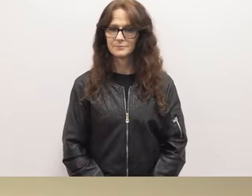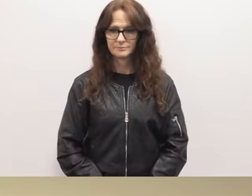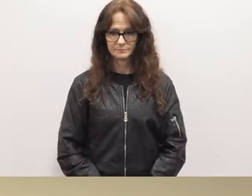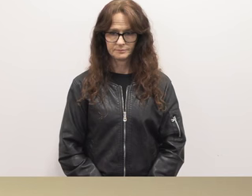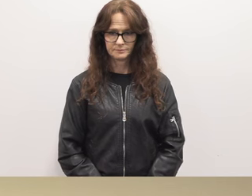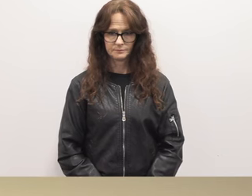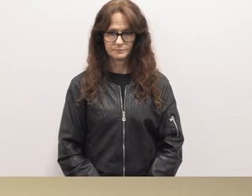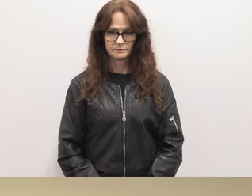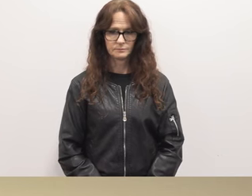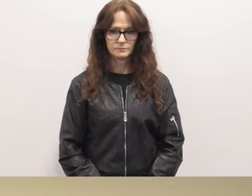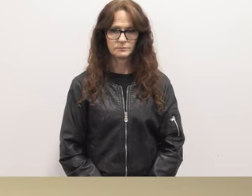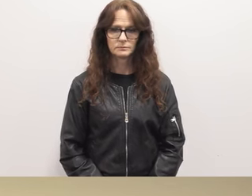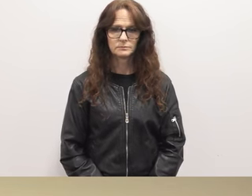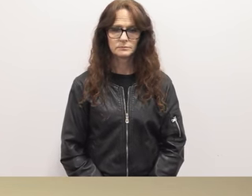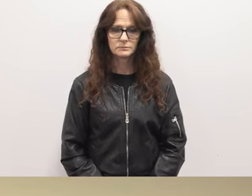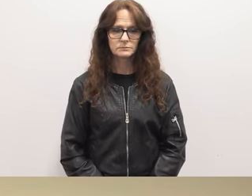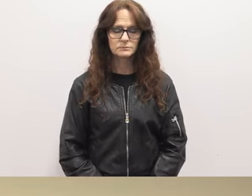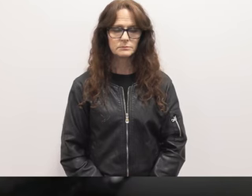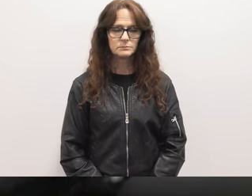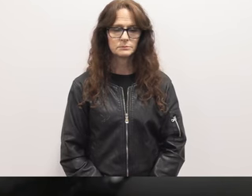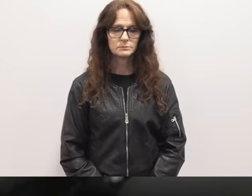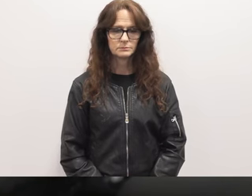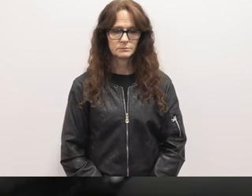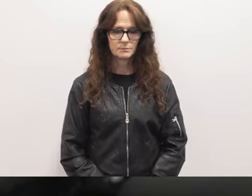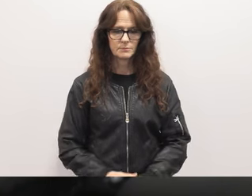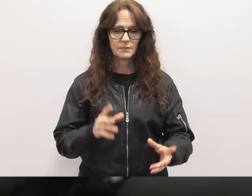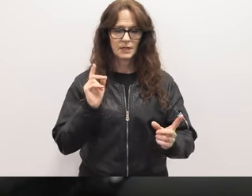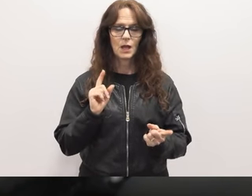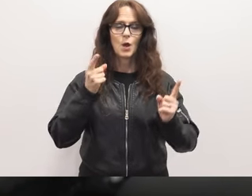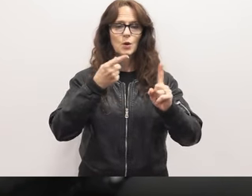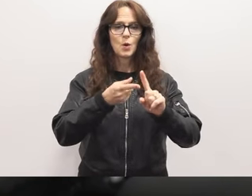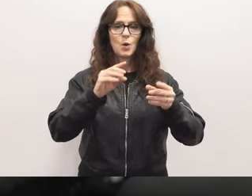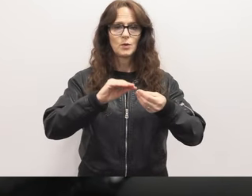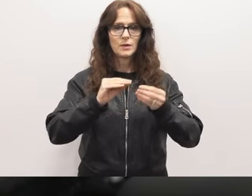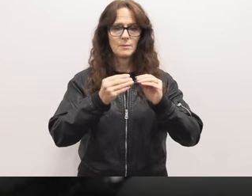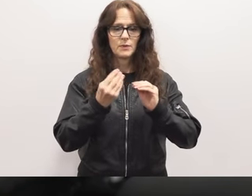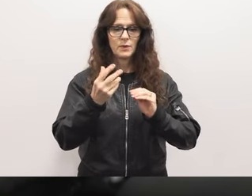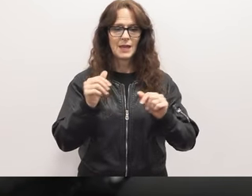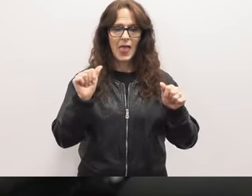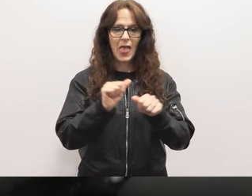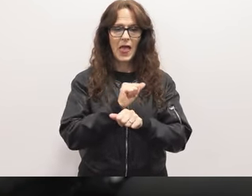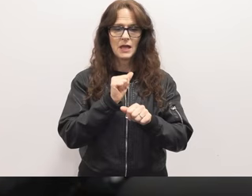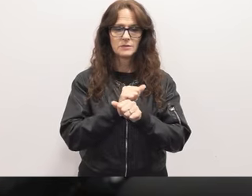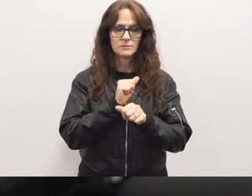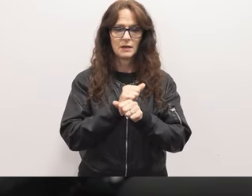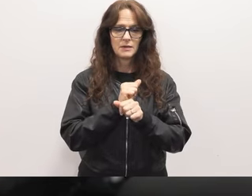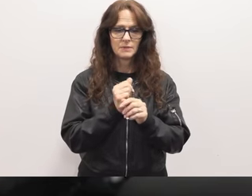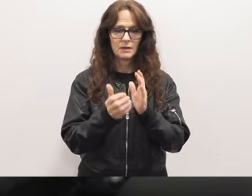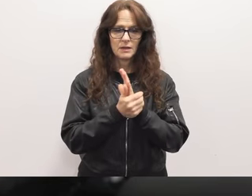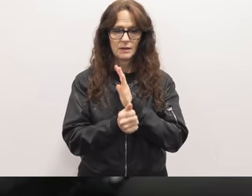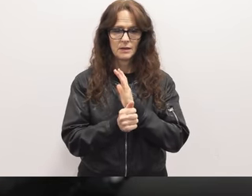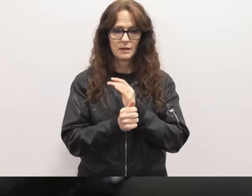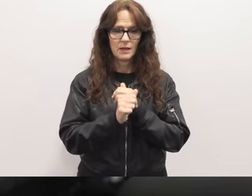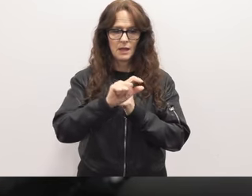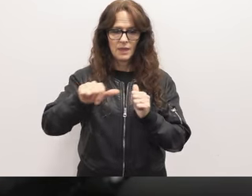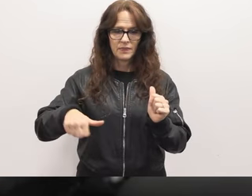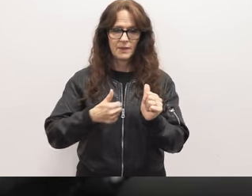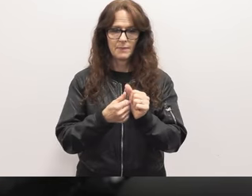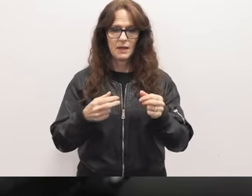So looking at goal number three, algebra proficiency, there's a backup slide that our board received last week,